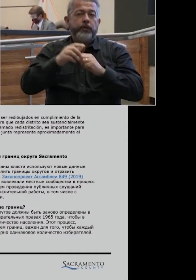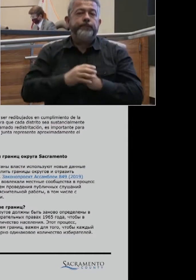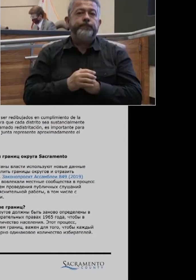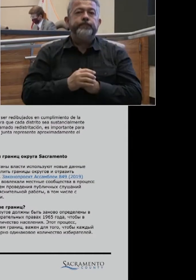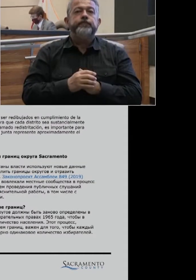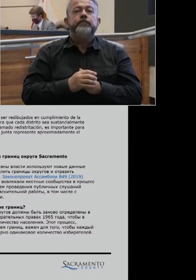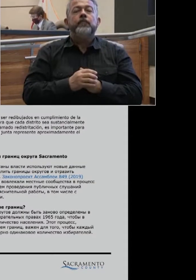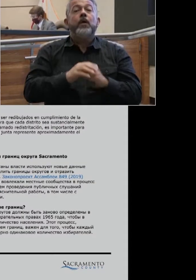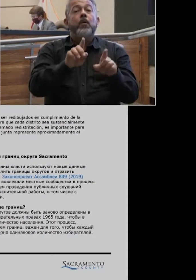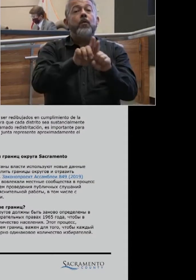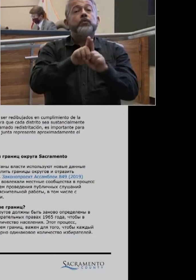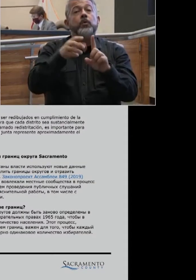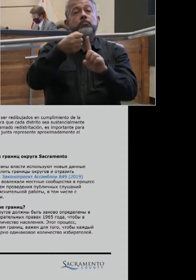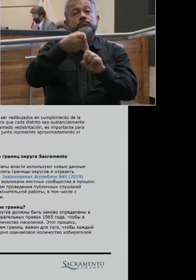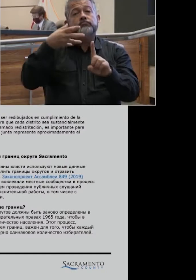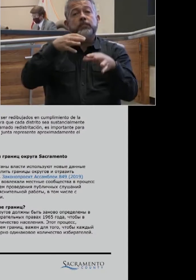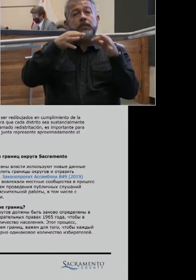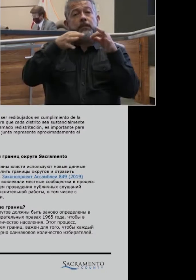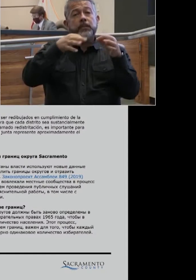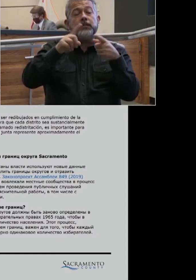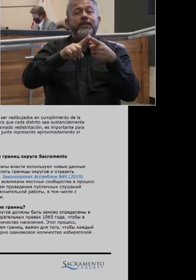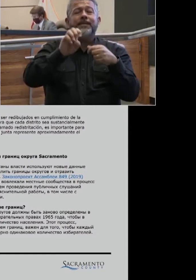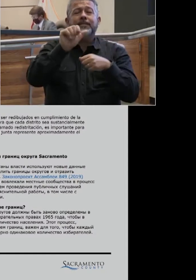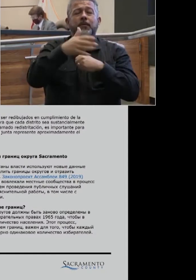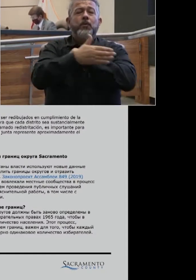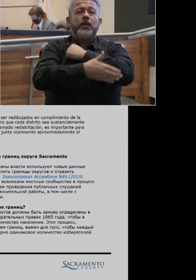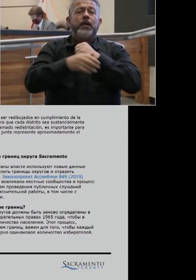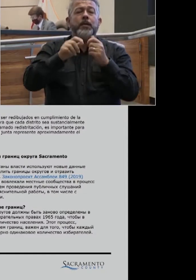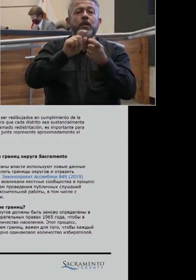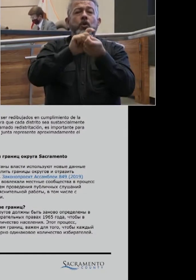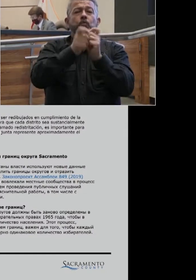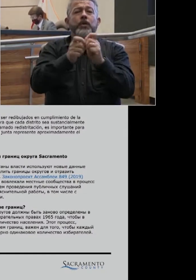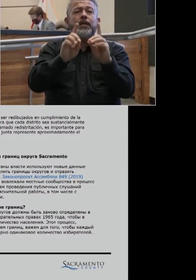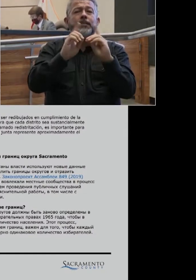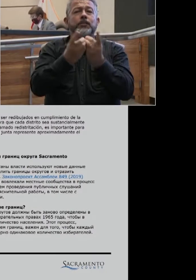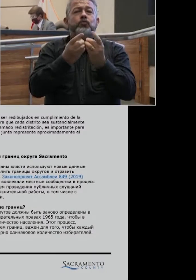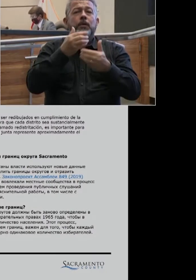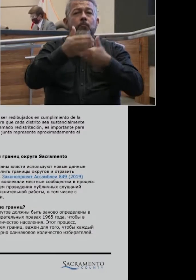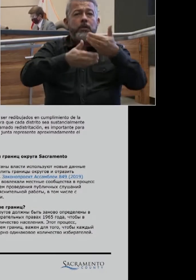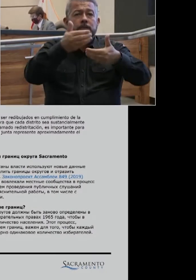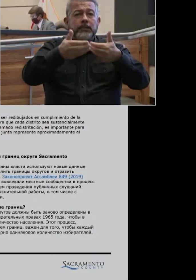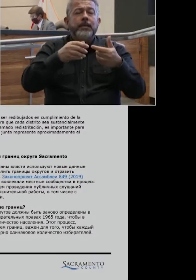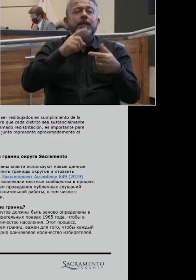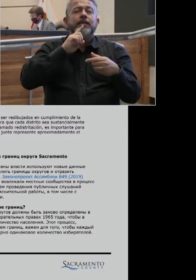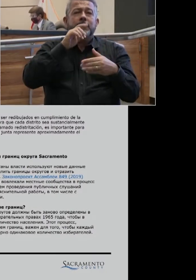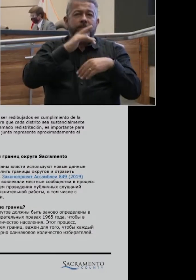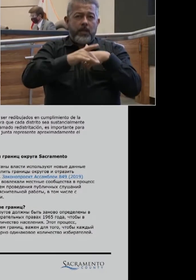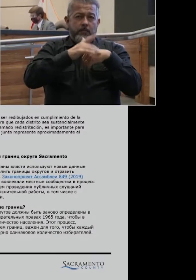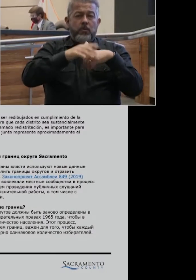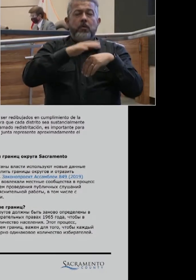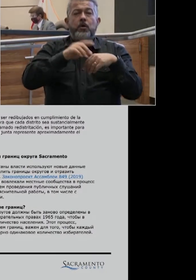AN EXPLANATION OF THE REDISTRICTING PROCESS IS REDISTRICTING PROCESS IS AVAILABLE ON THE WEBSITE IN PDS AVAILABLE ON THE WEBSITE IN PDS AS YOU CAN SEE ON SLIDE.